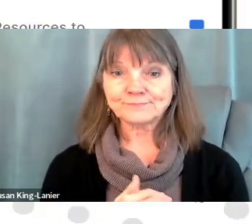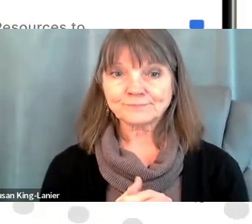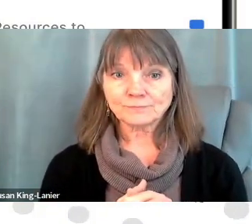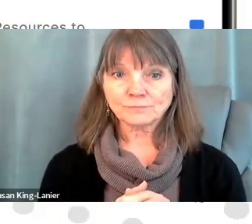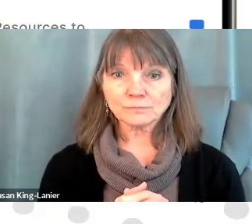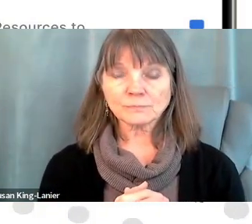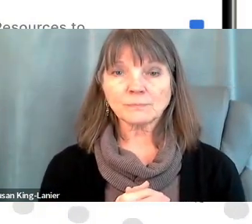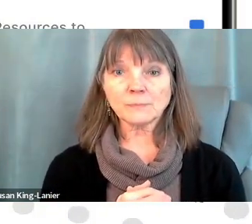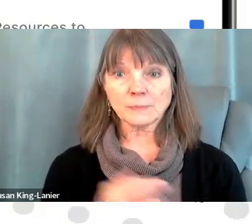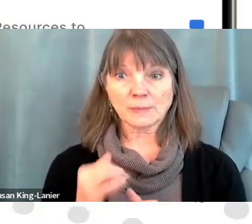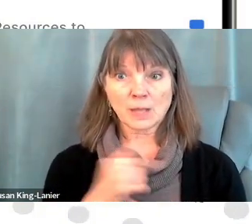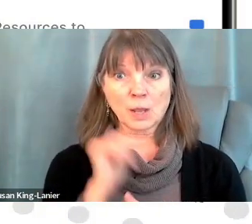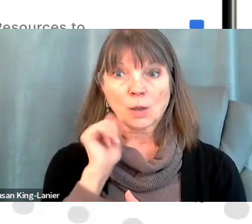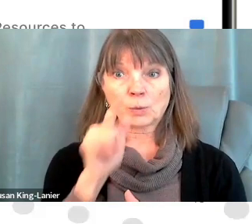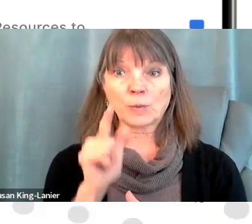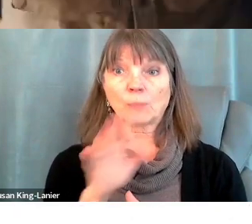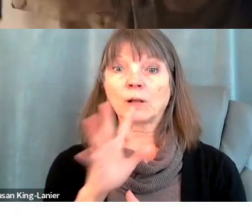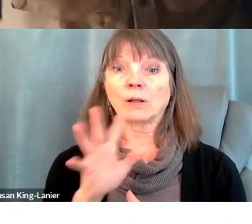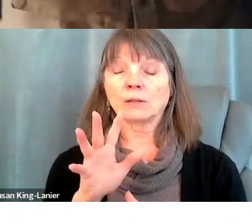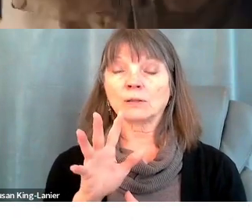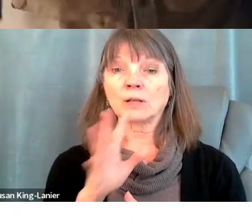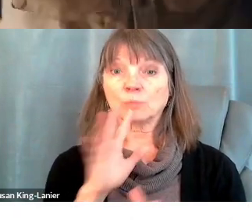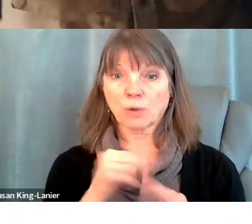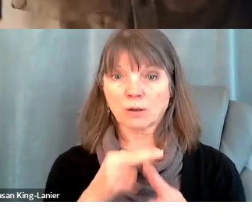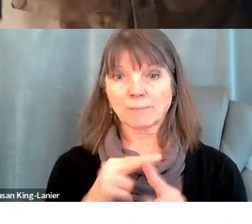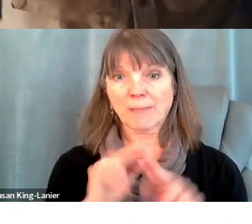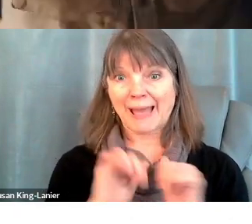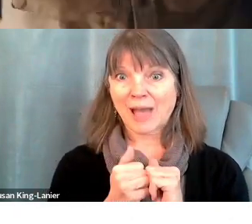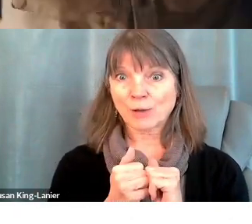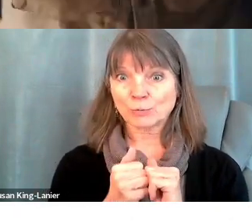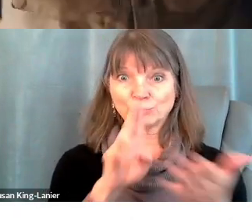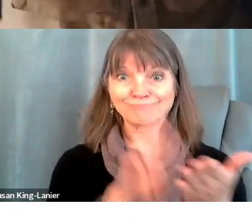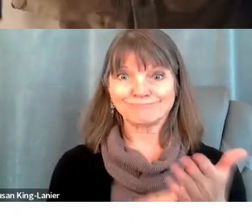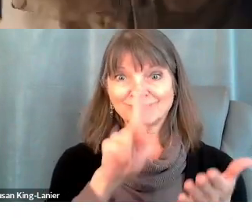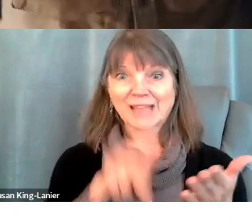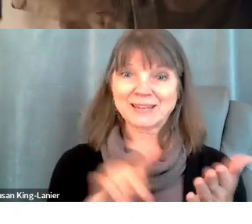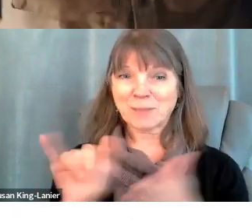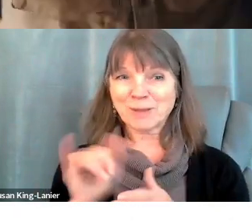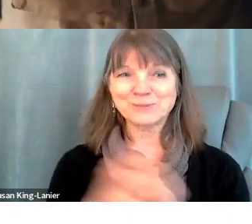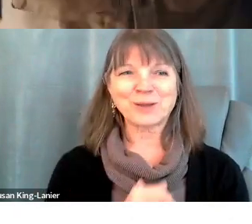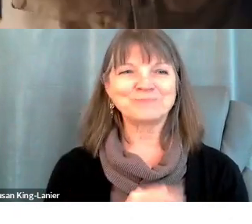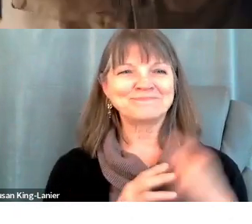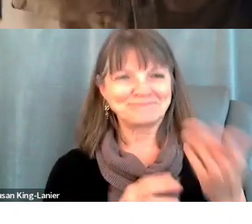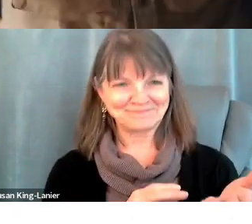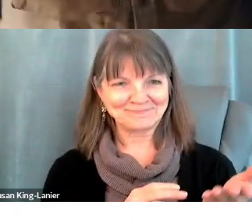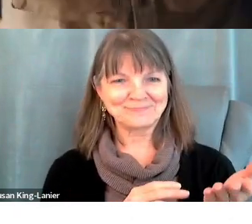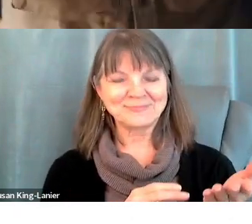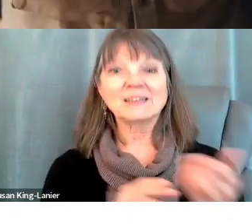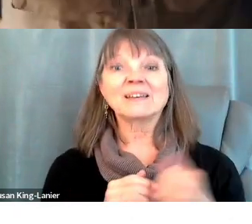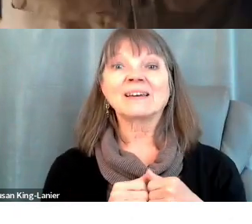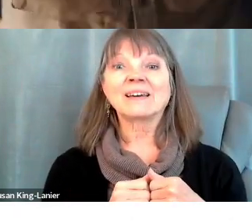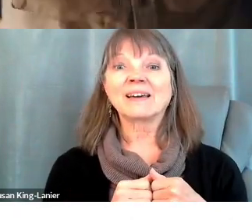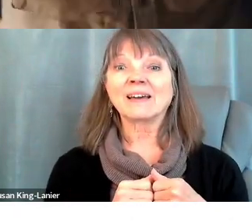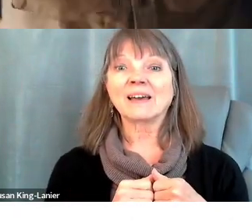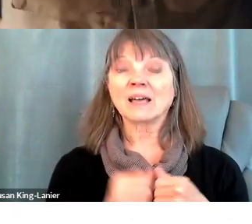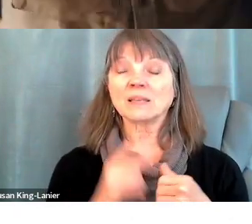And we will also talk about how to sign yourselves up. All right.